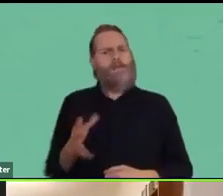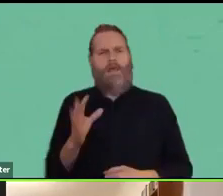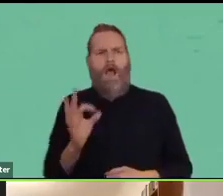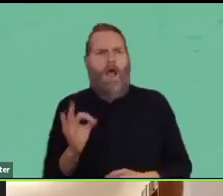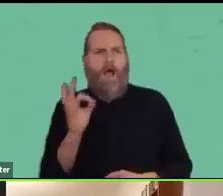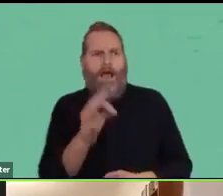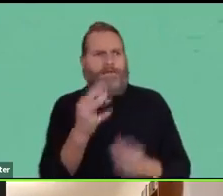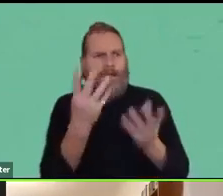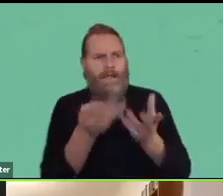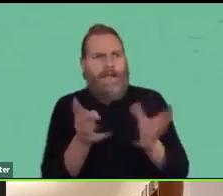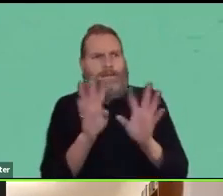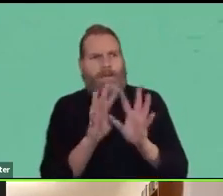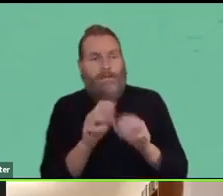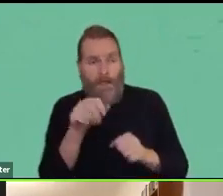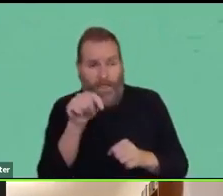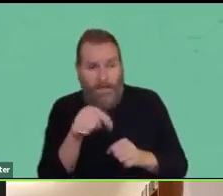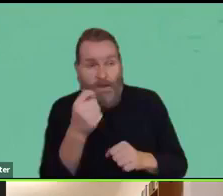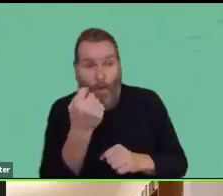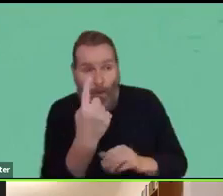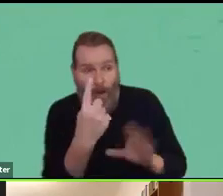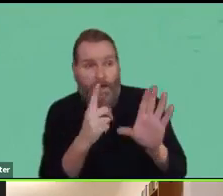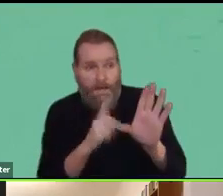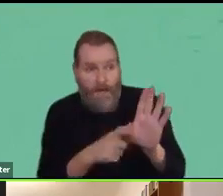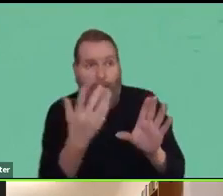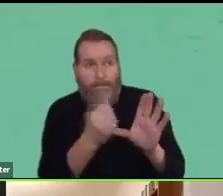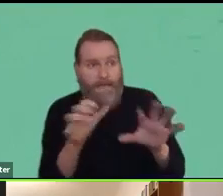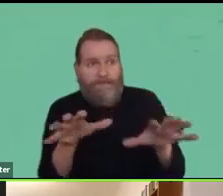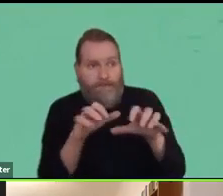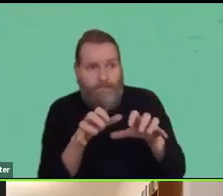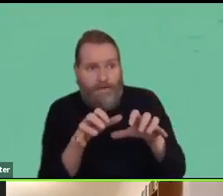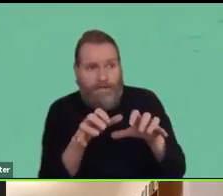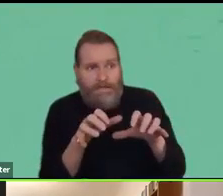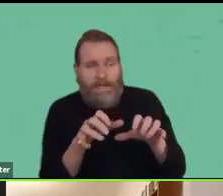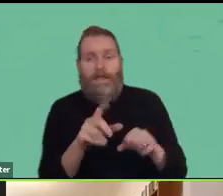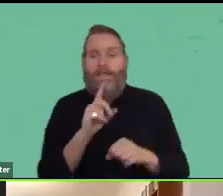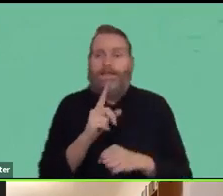pay freeze the Cabinet Cffice made it absolutely clear to us they could confirm no such thing